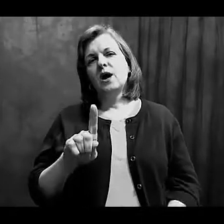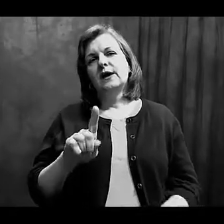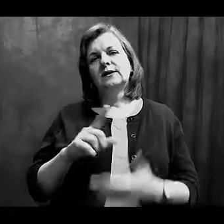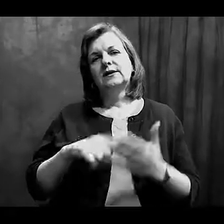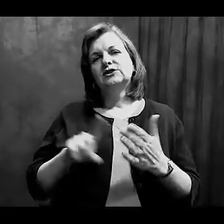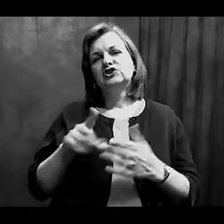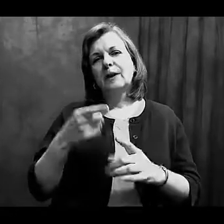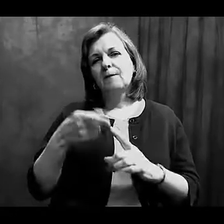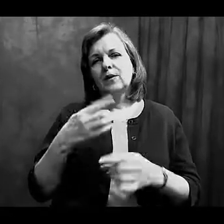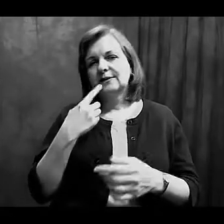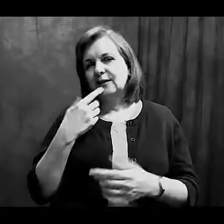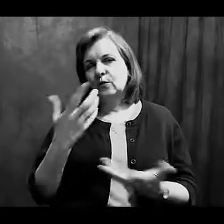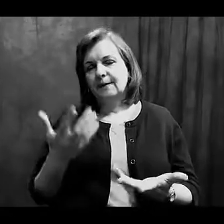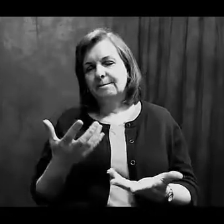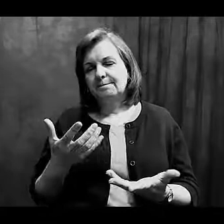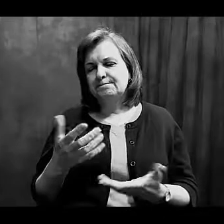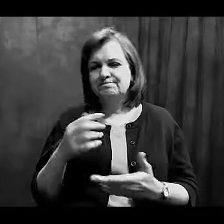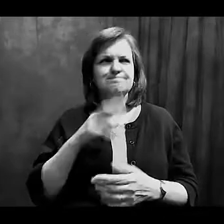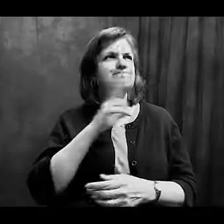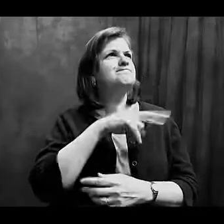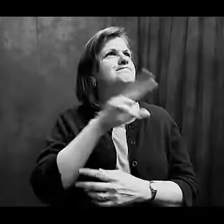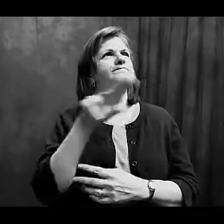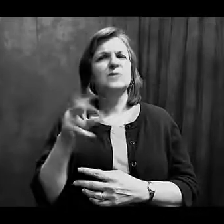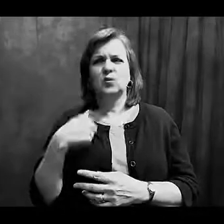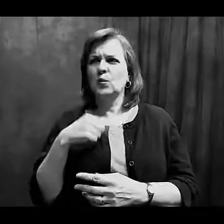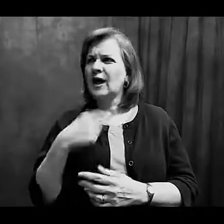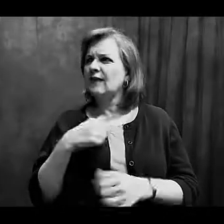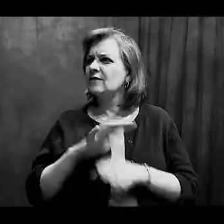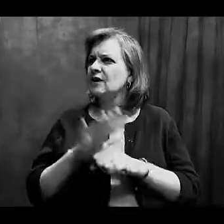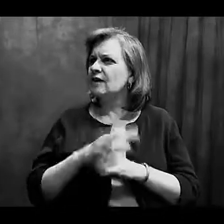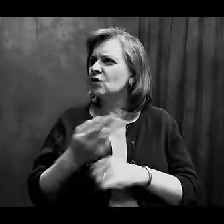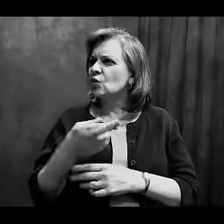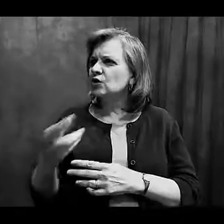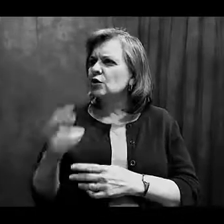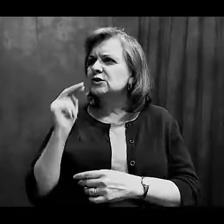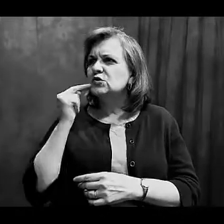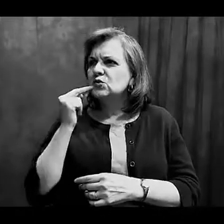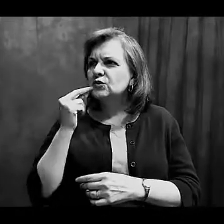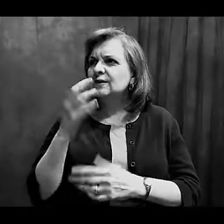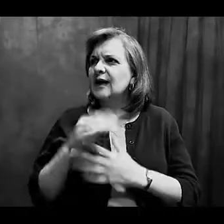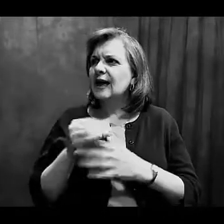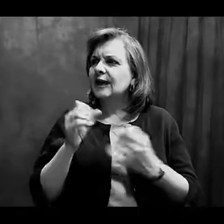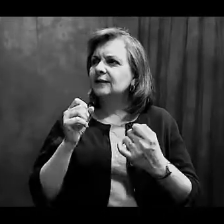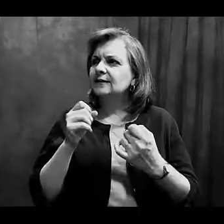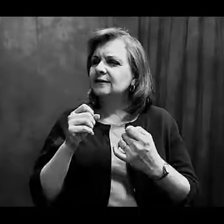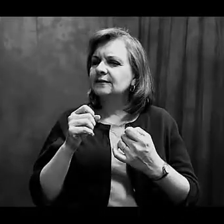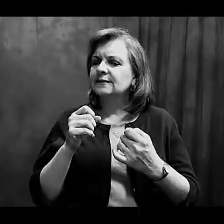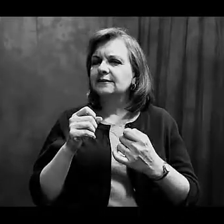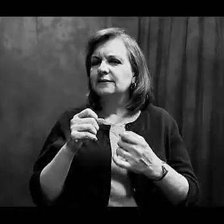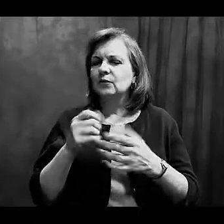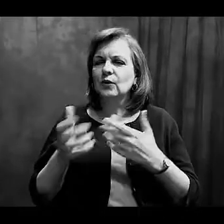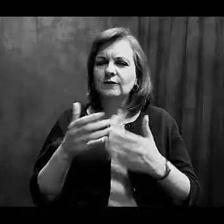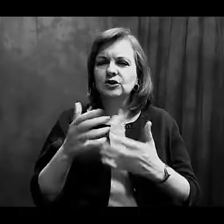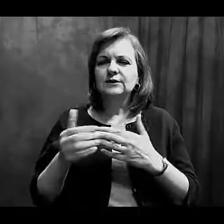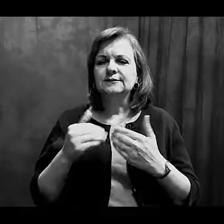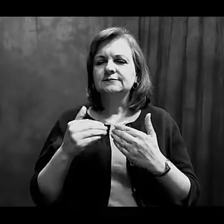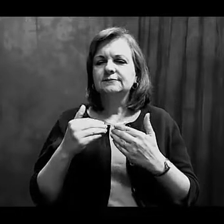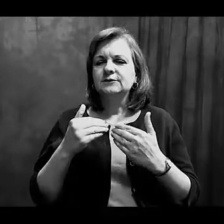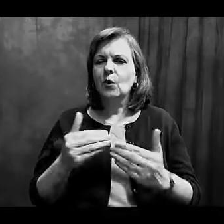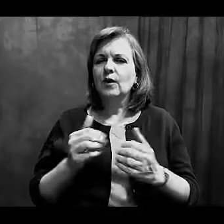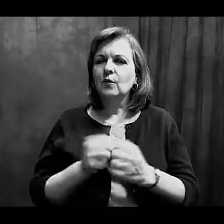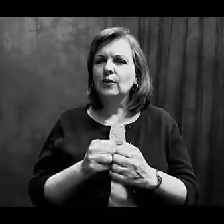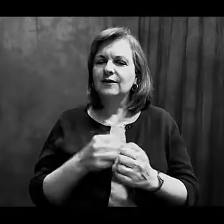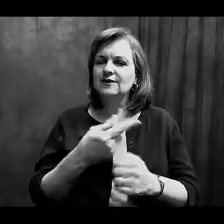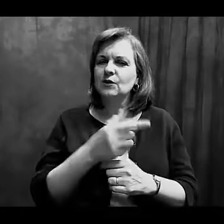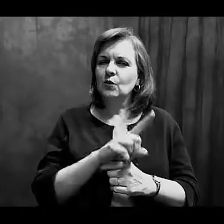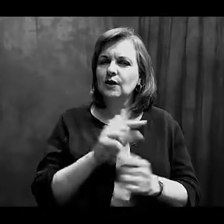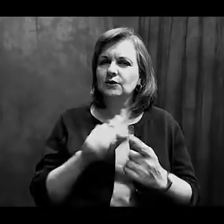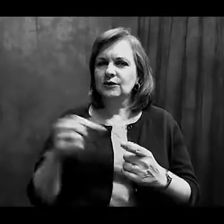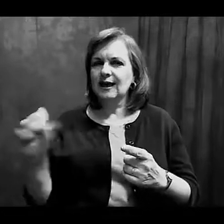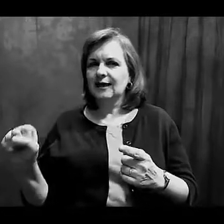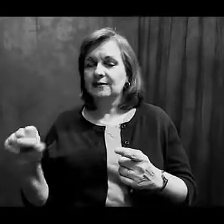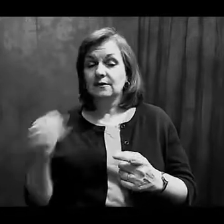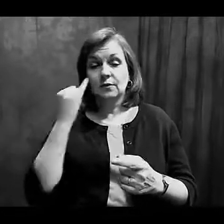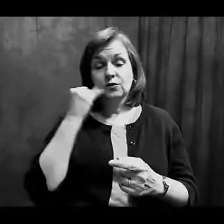the GE one checkpoint said is OK do we have enough nutrients resources and signal to move from GE one to ast's